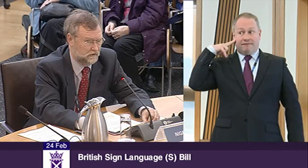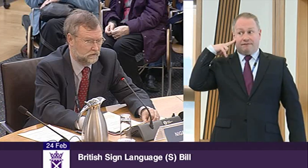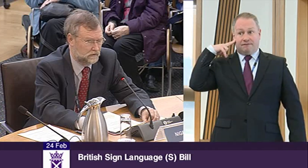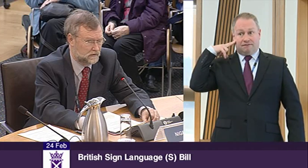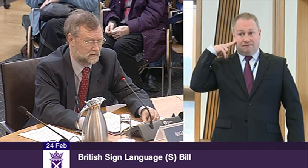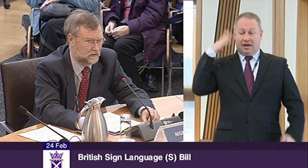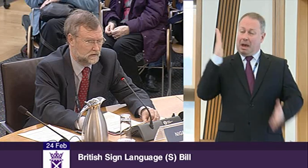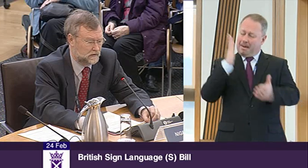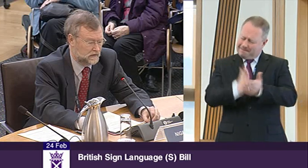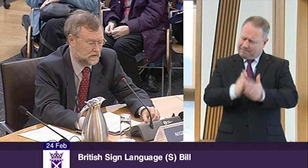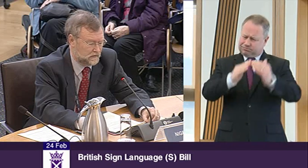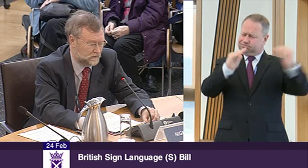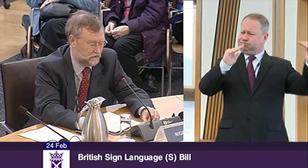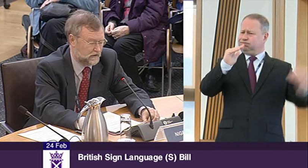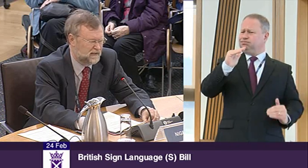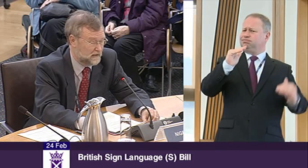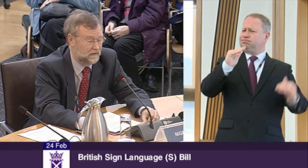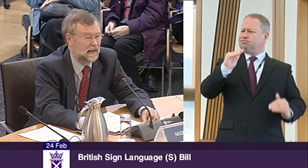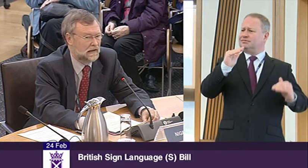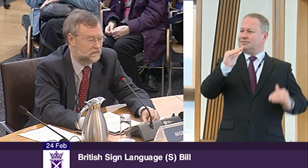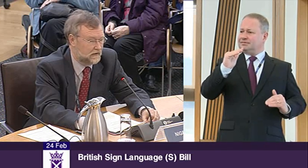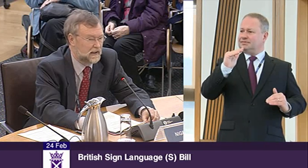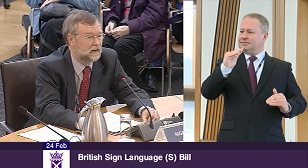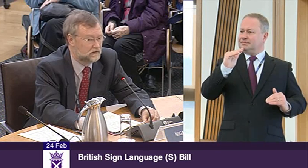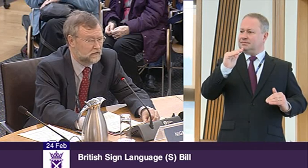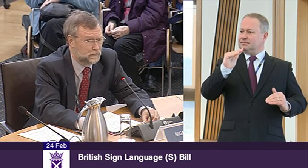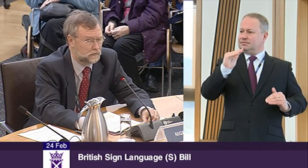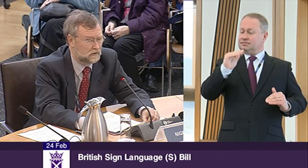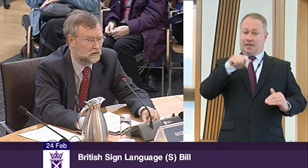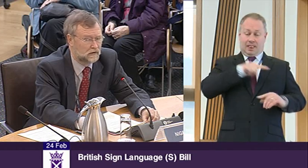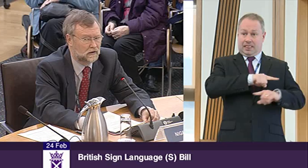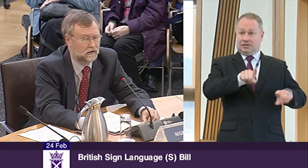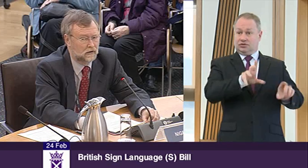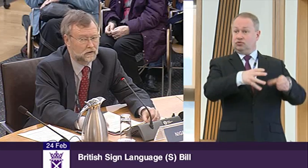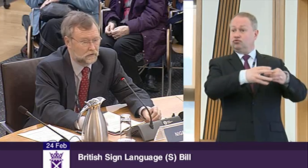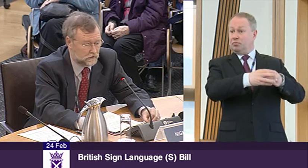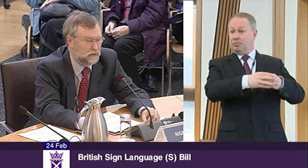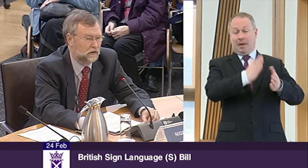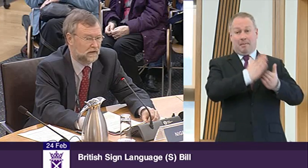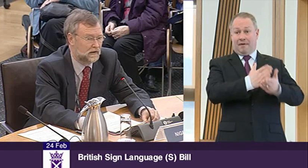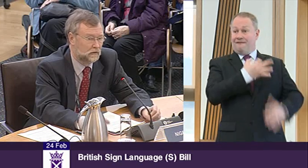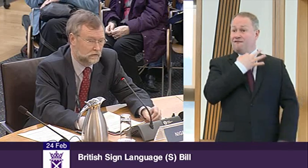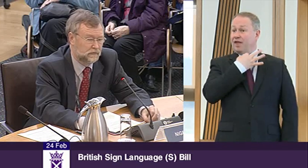a great disadvantage. They are a very vulnerable community, or group of communities. It is